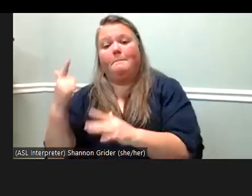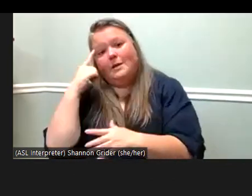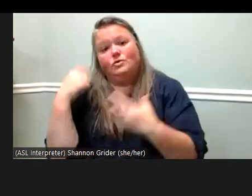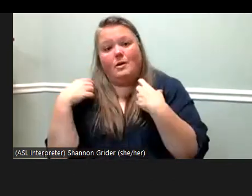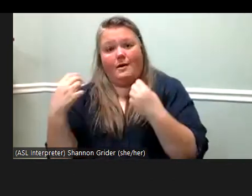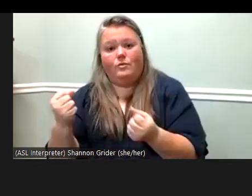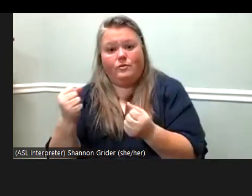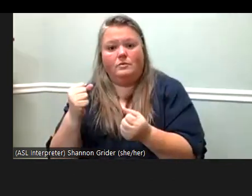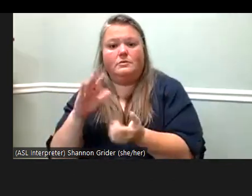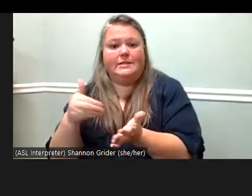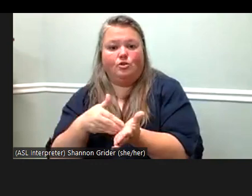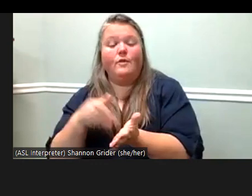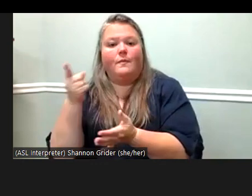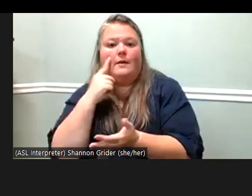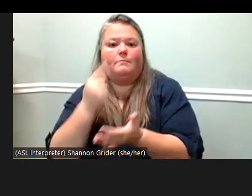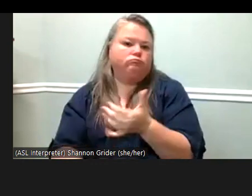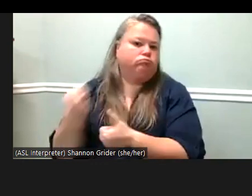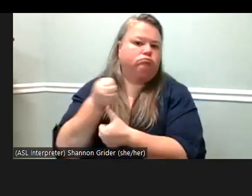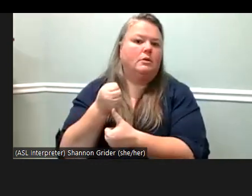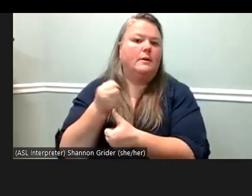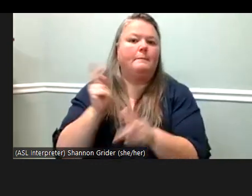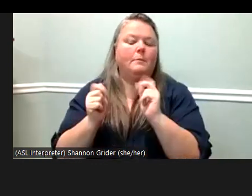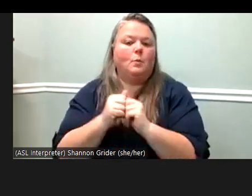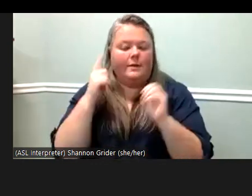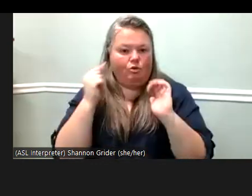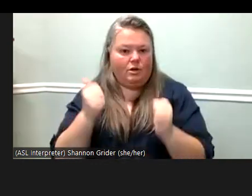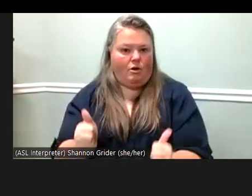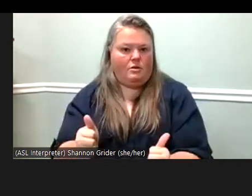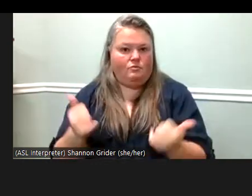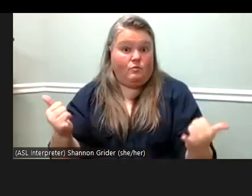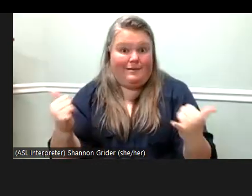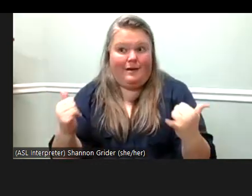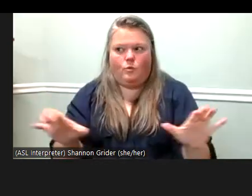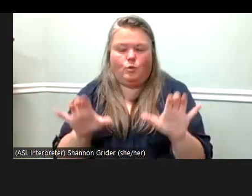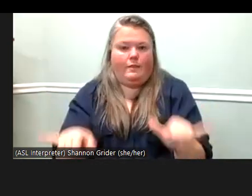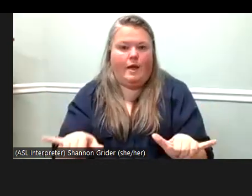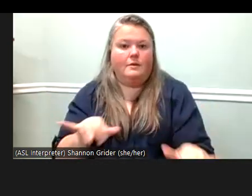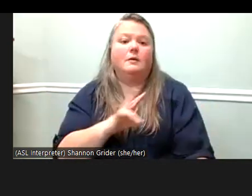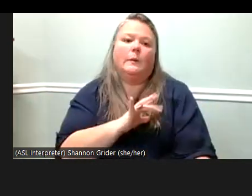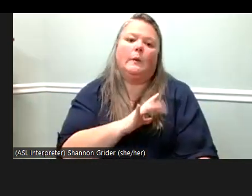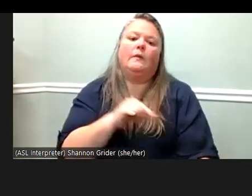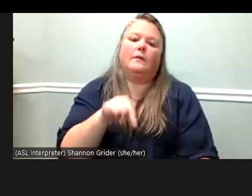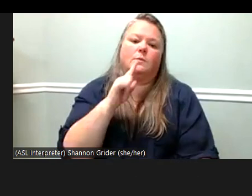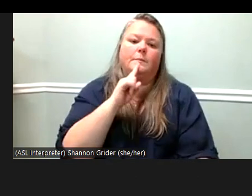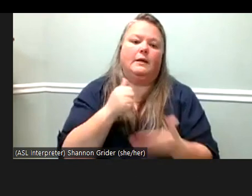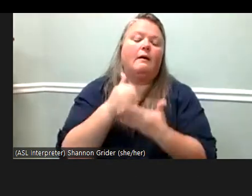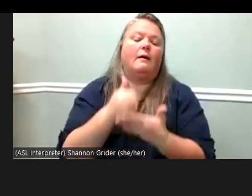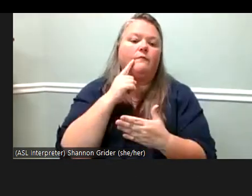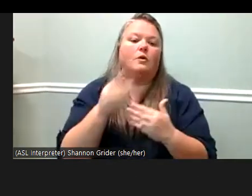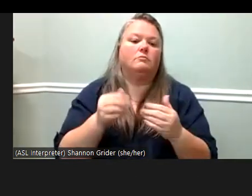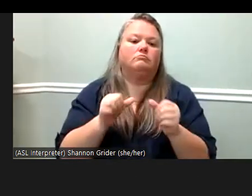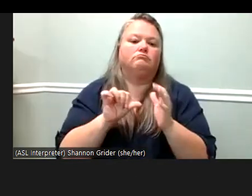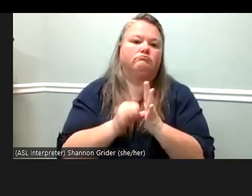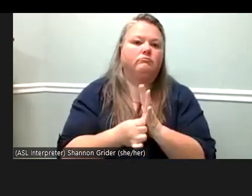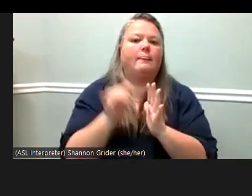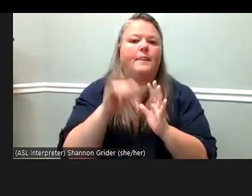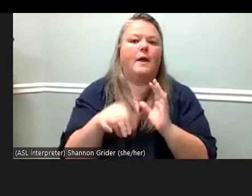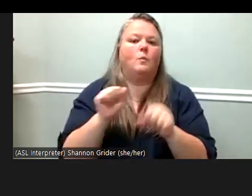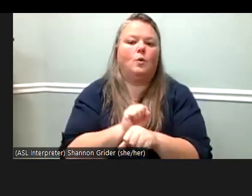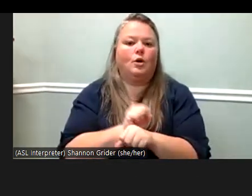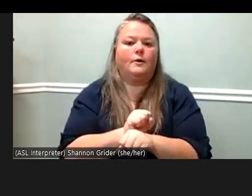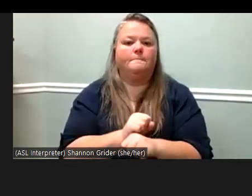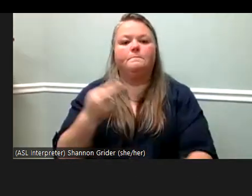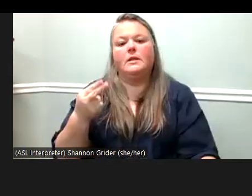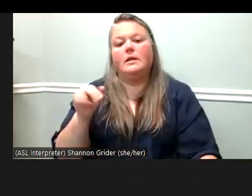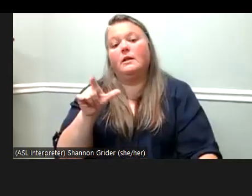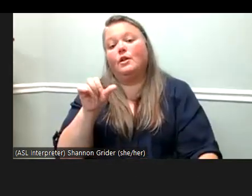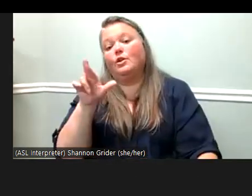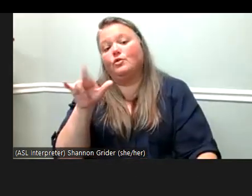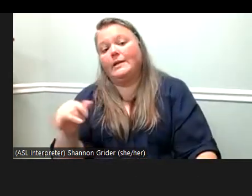THE MENTAL HEALTH CARE WITH THE PHYSICAL HEALTHCARE, AND I WONDER HOW WE CAN IMPACT PEOPLE THAT WAY. I KNOW AT LEAST ONE OF OUR COMMUNITY MENTAL HEALTH CENTERS IS